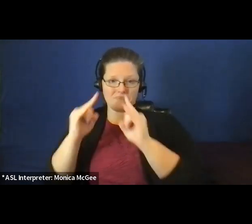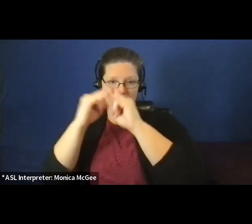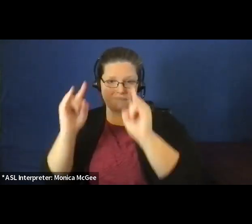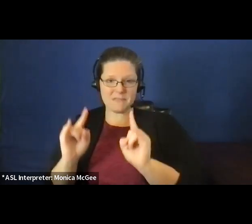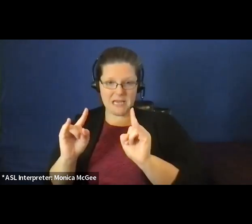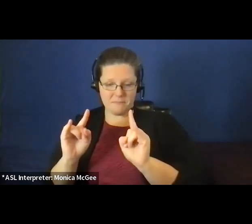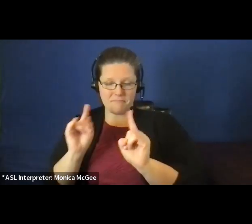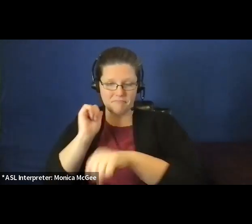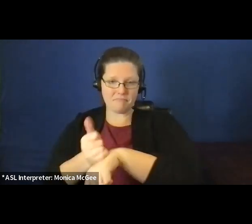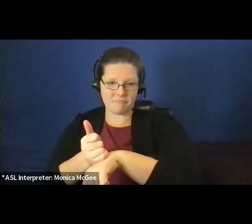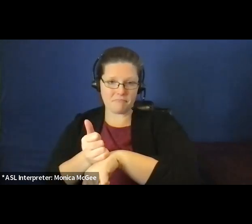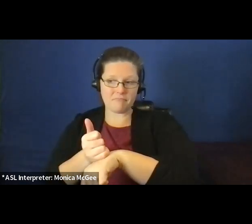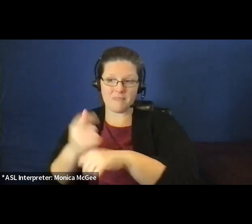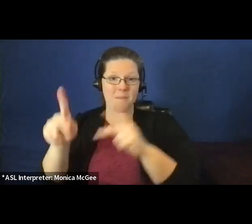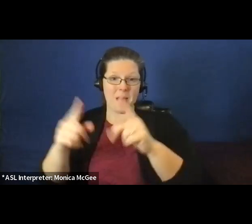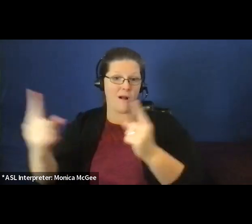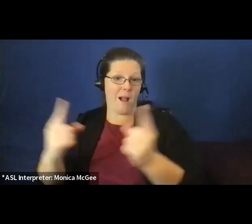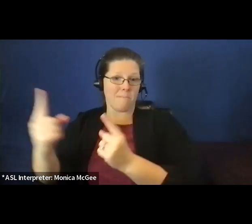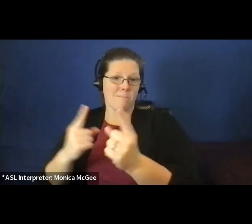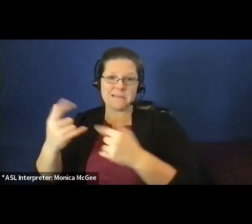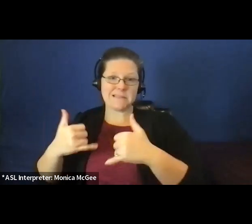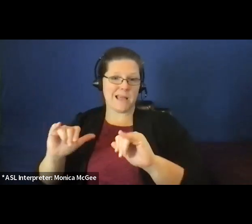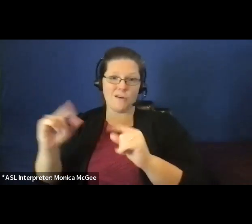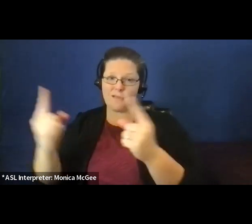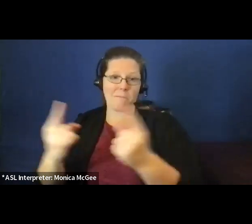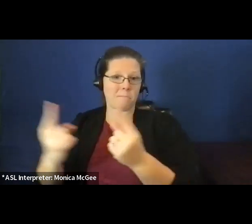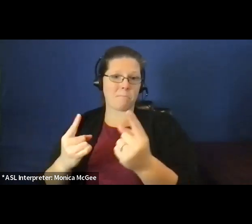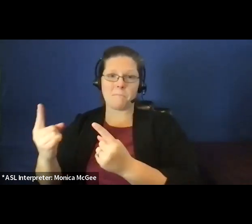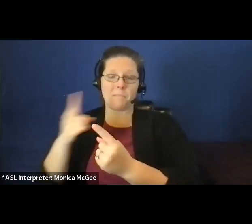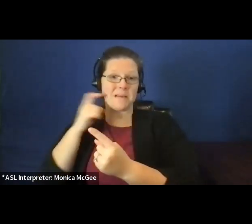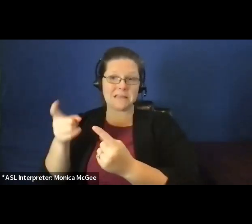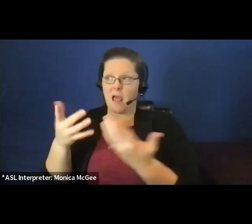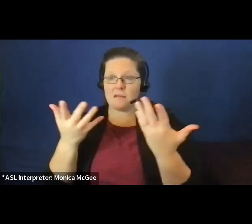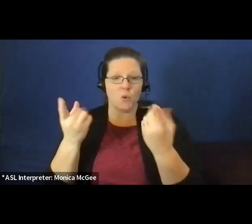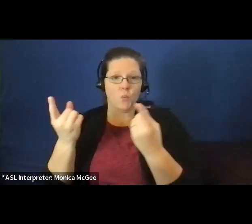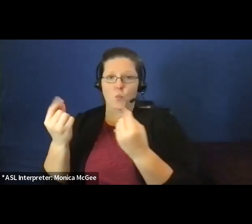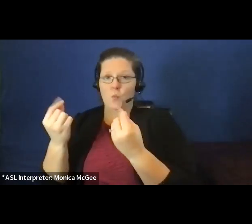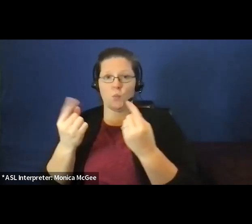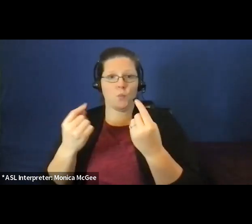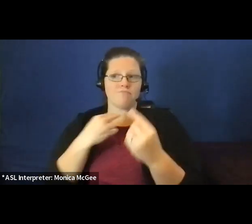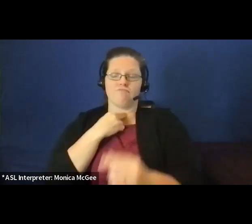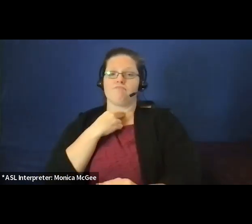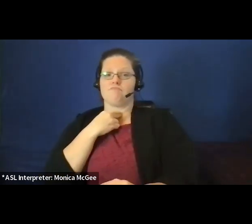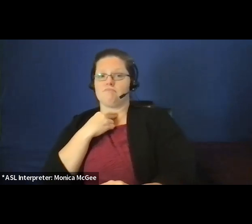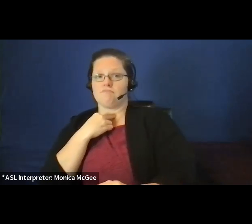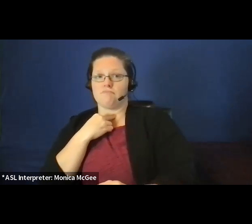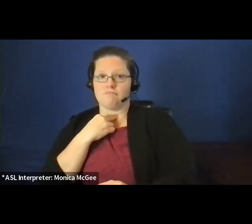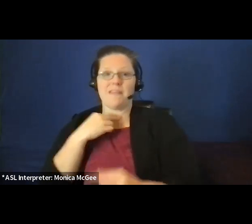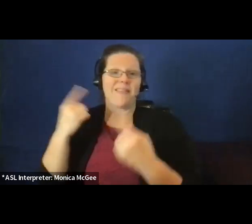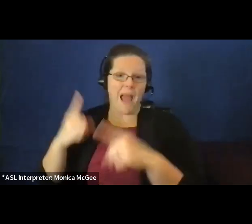center is destroyed and you can put a